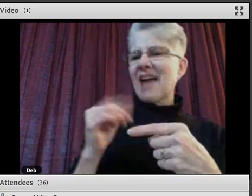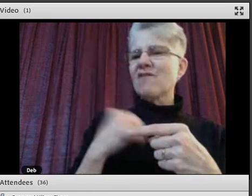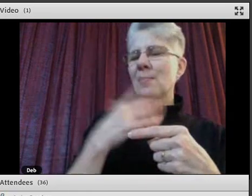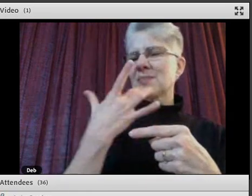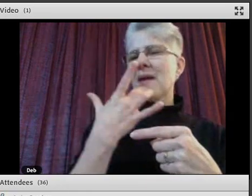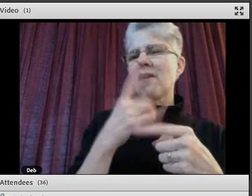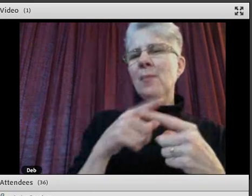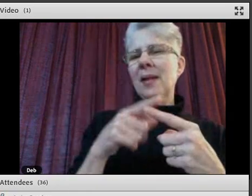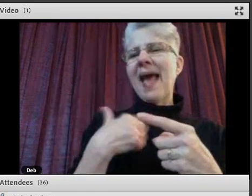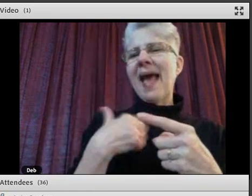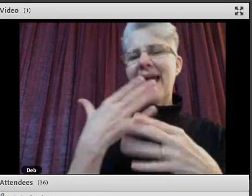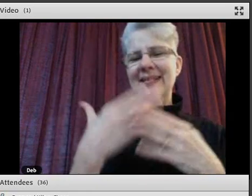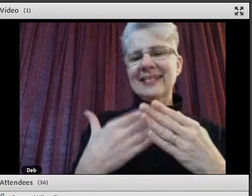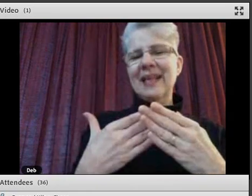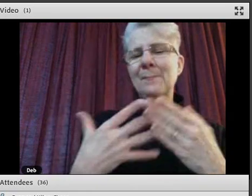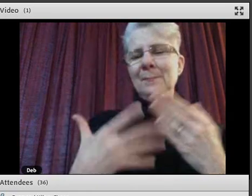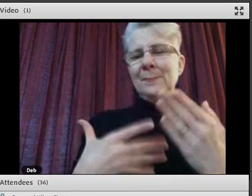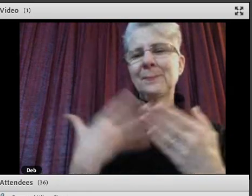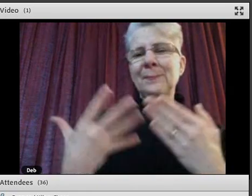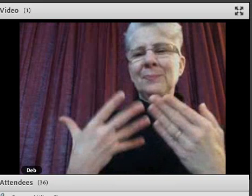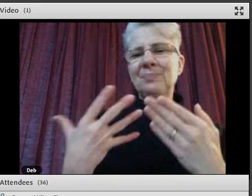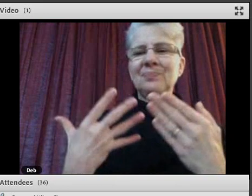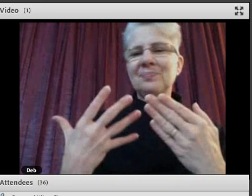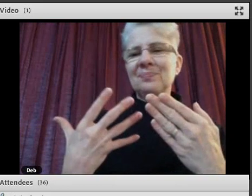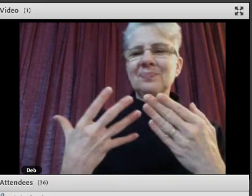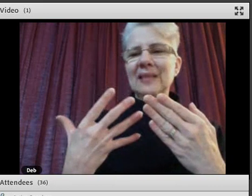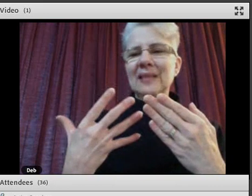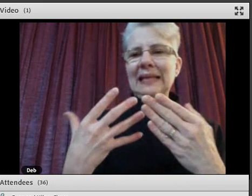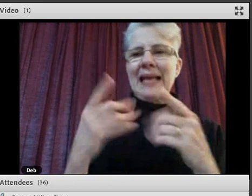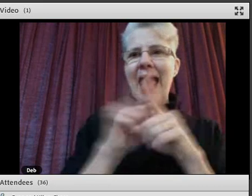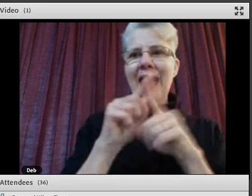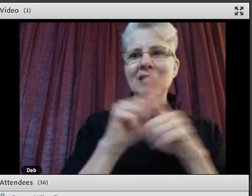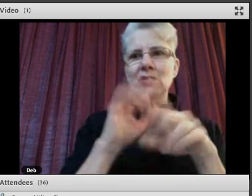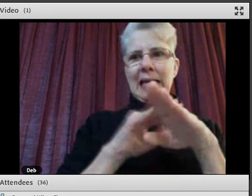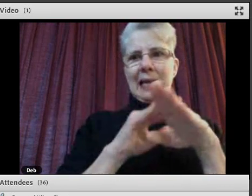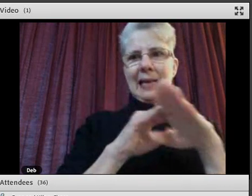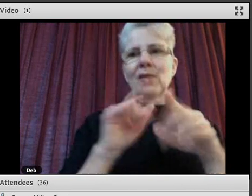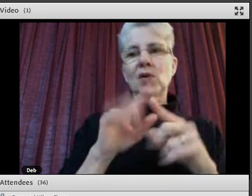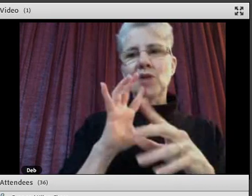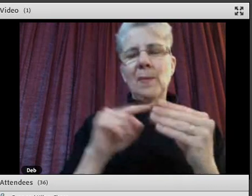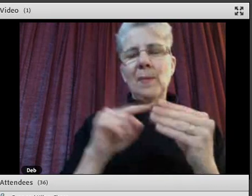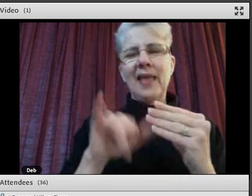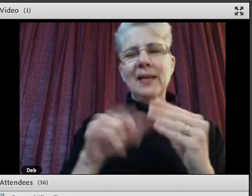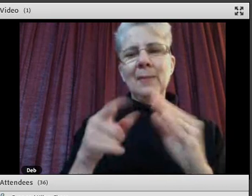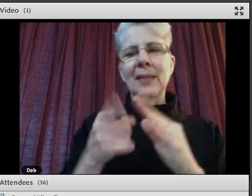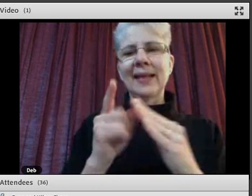but it does come with some asterisks we'll talk to you about in just a second.